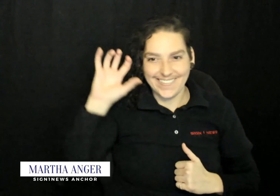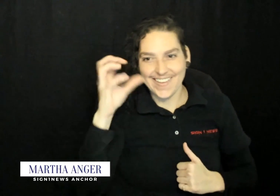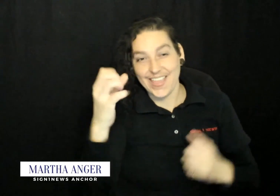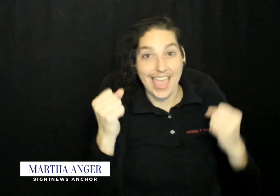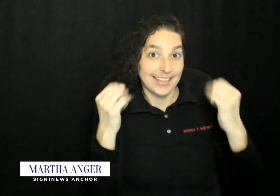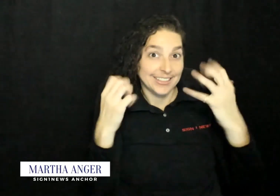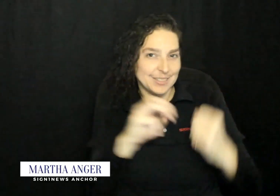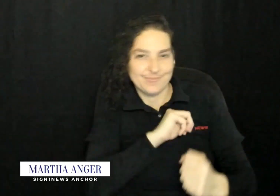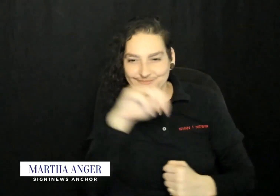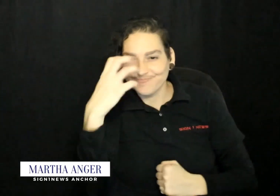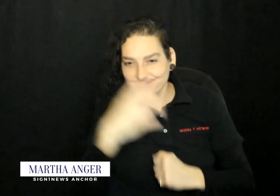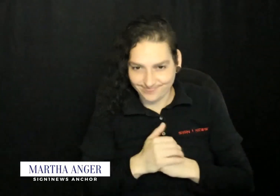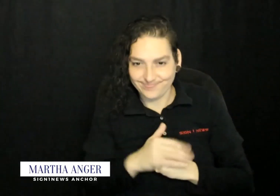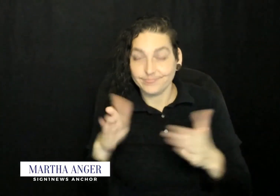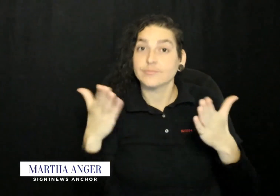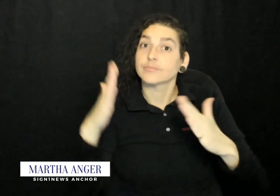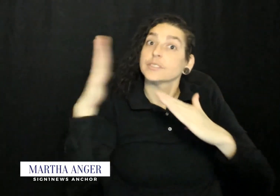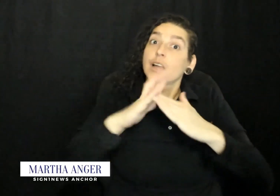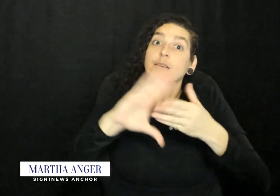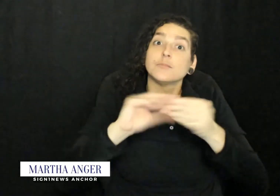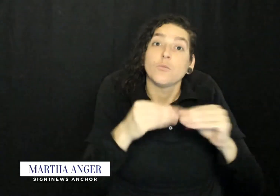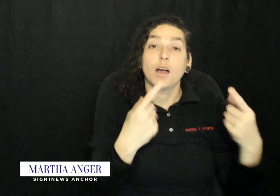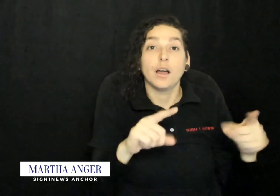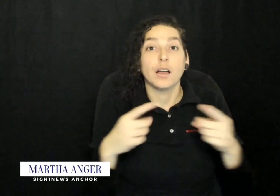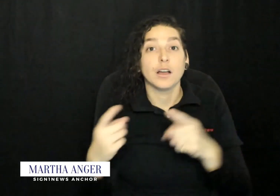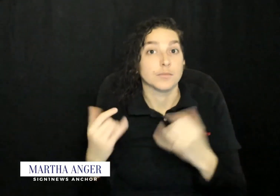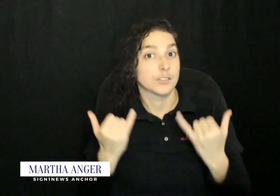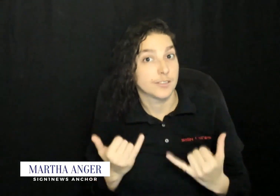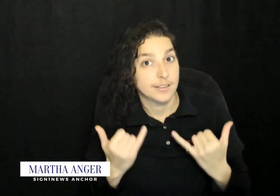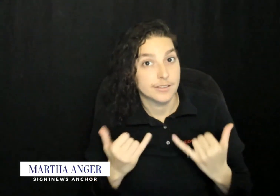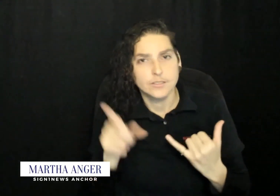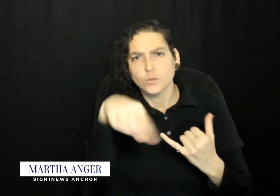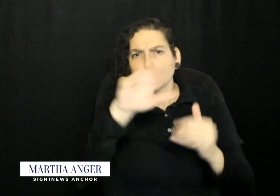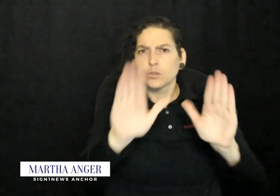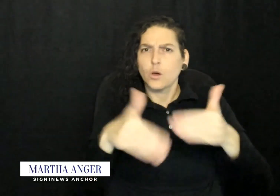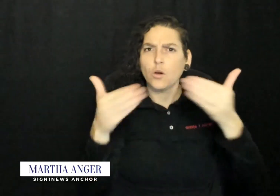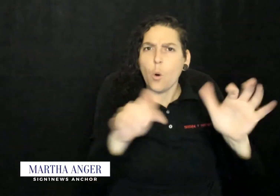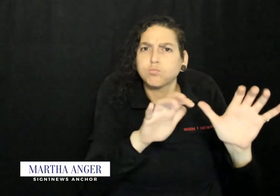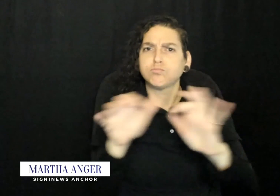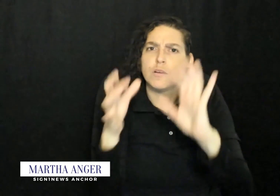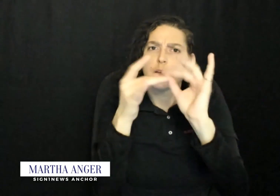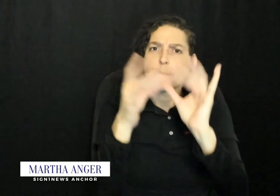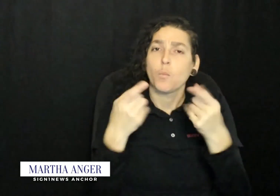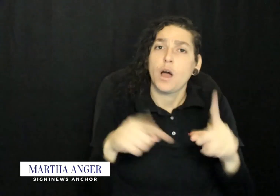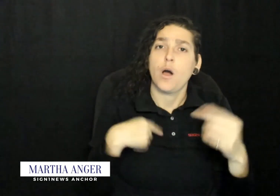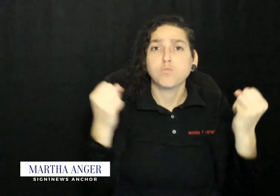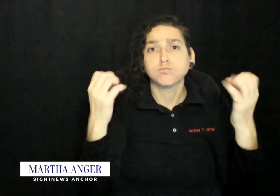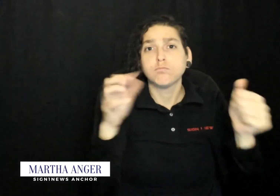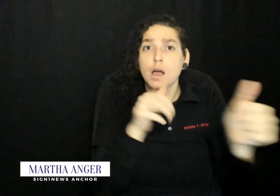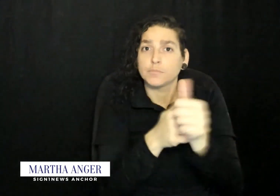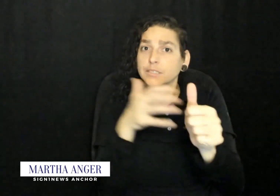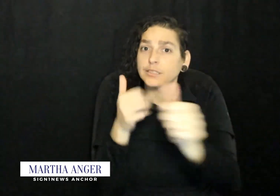Hello everyone I'm Sign1News anchor Martha Anger here's a quick look at the top trending stories making headlines today